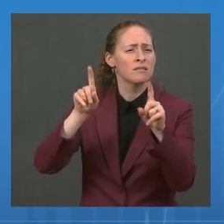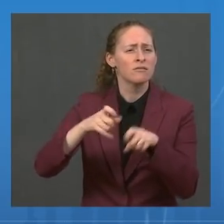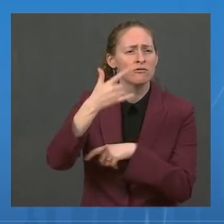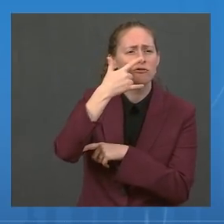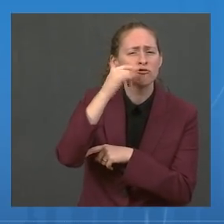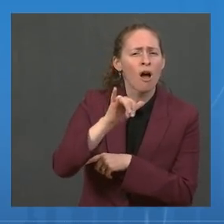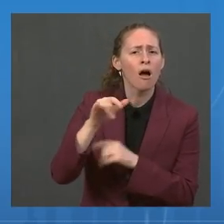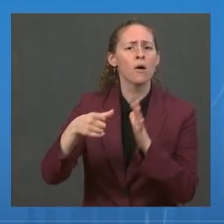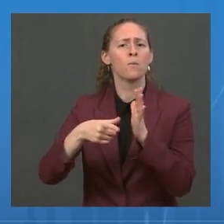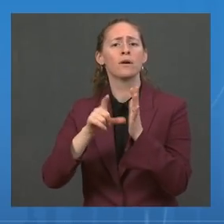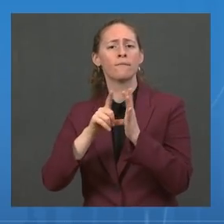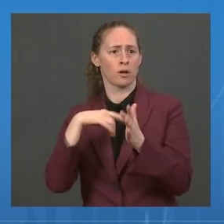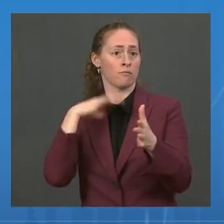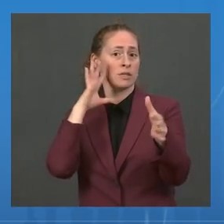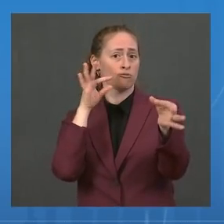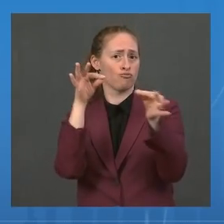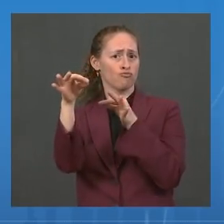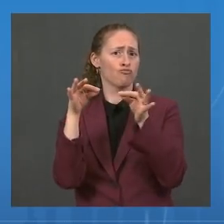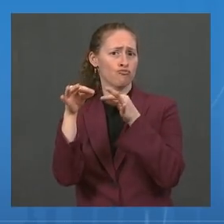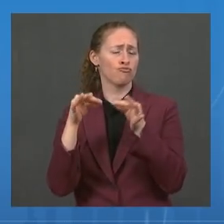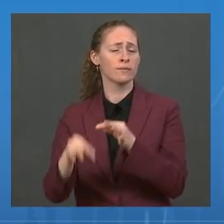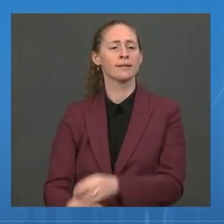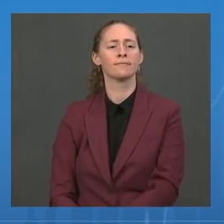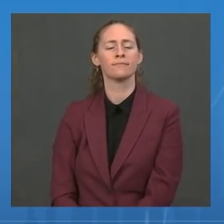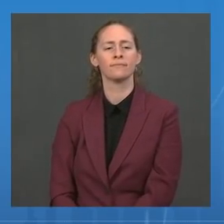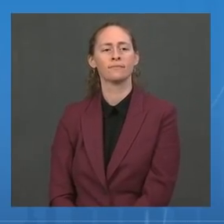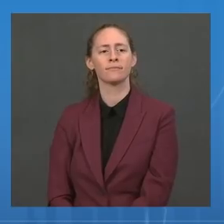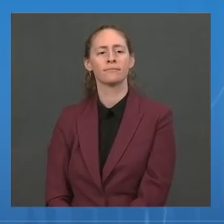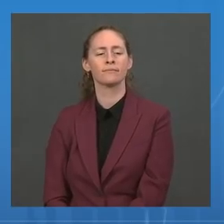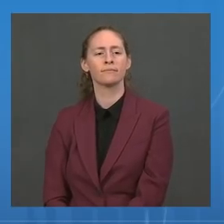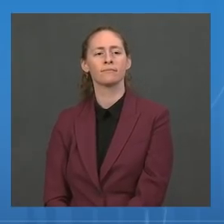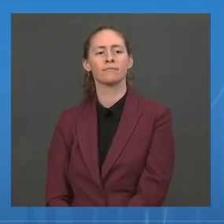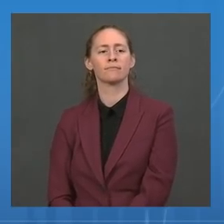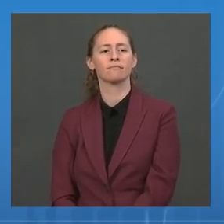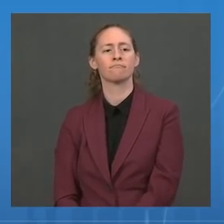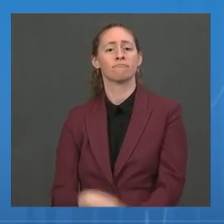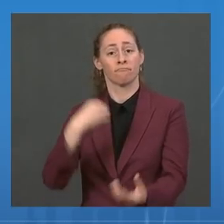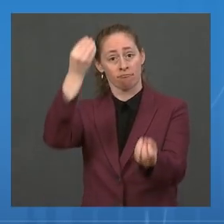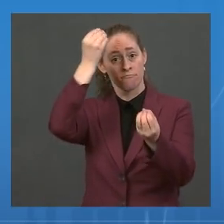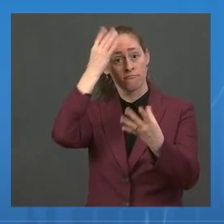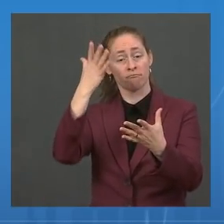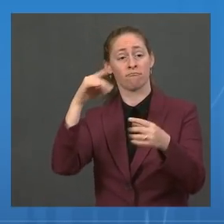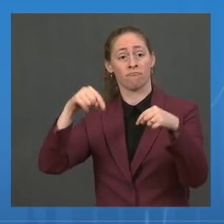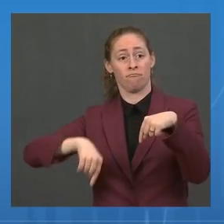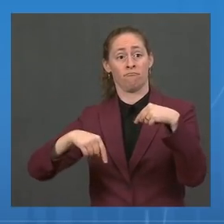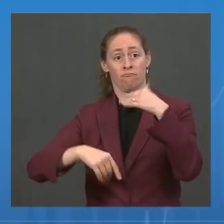I want to note that the foundation of this entire process is safety. The safety of our nation's children